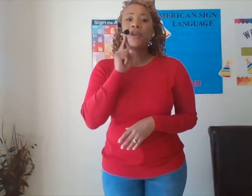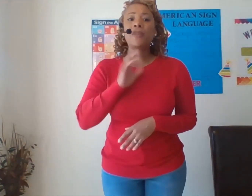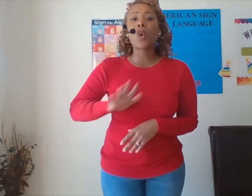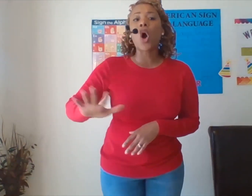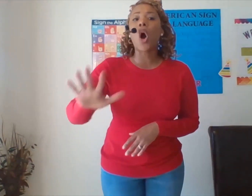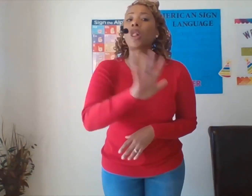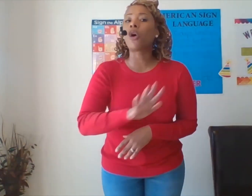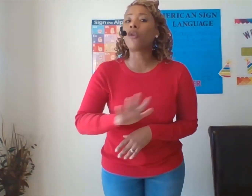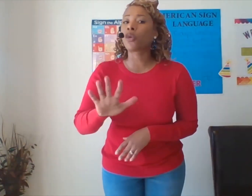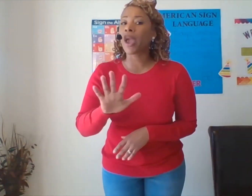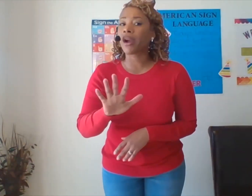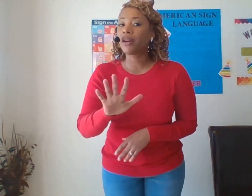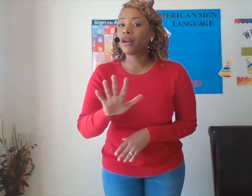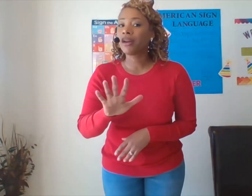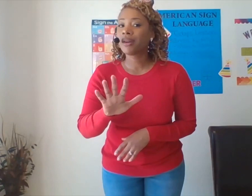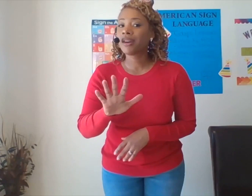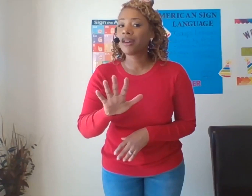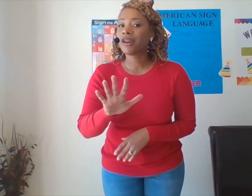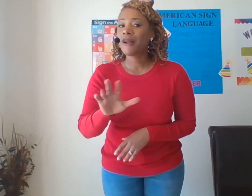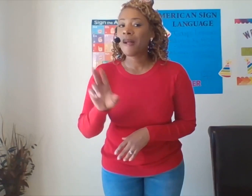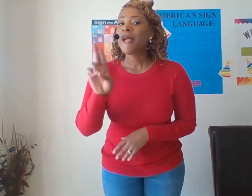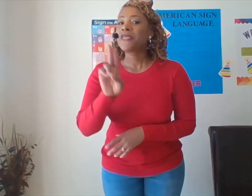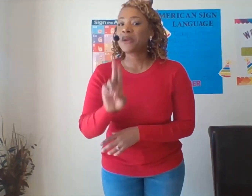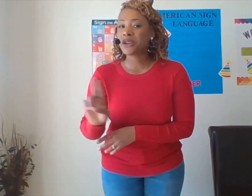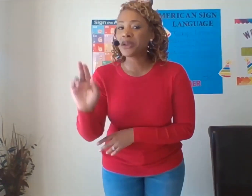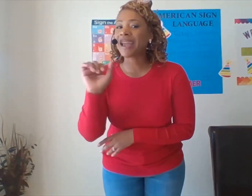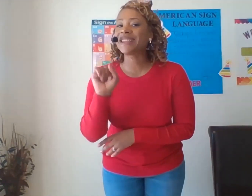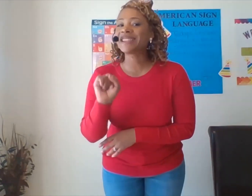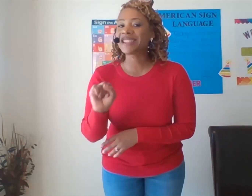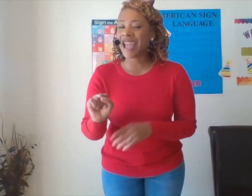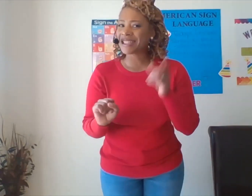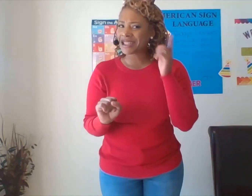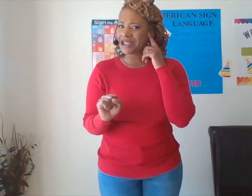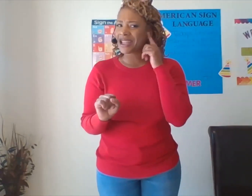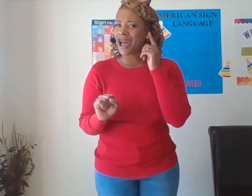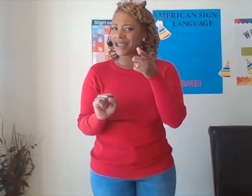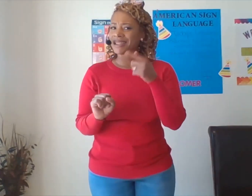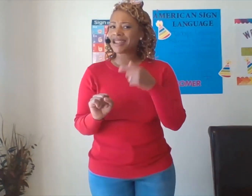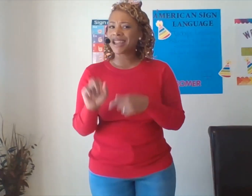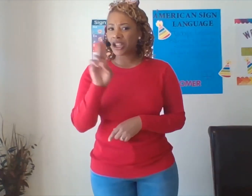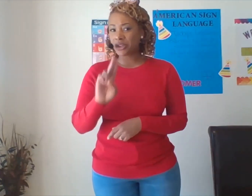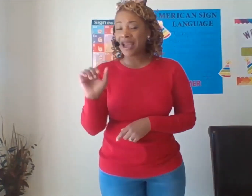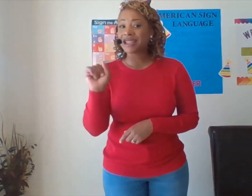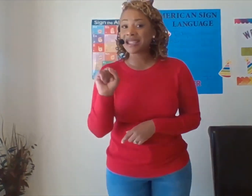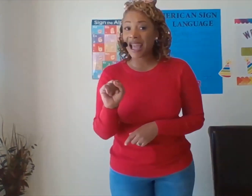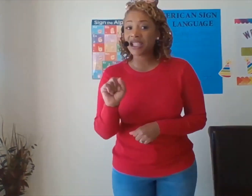people all over where the United States good job listening to the United States